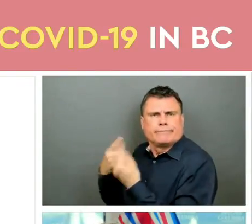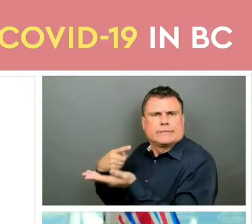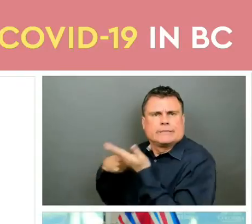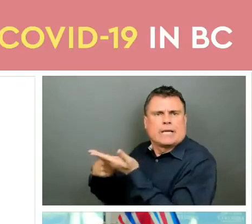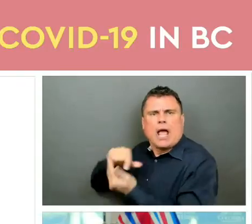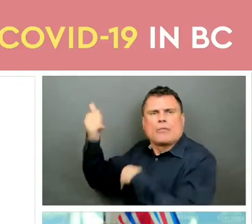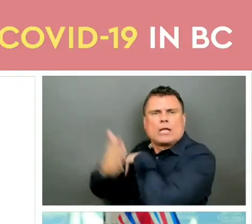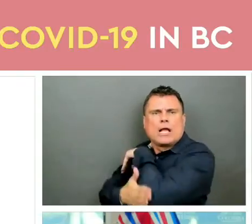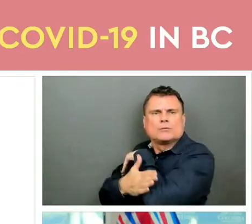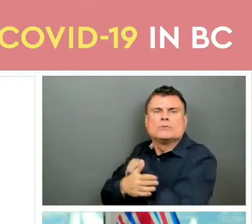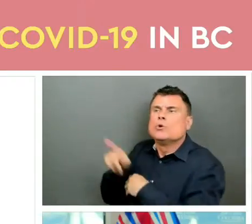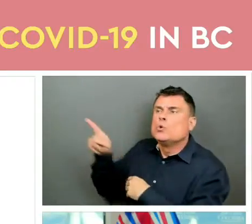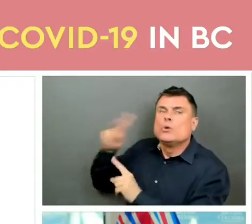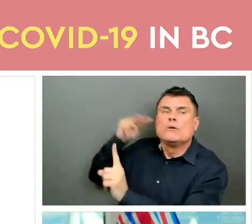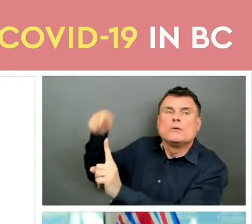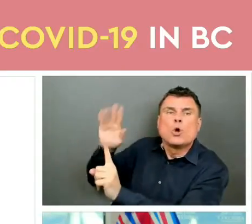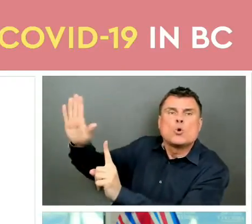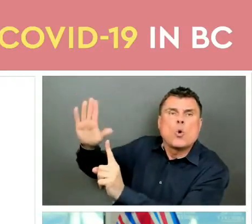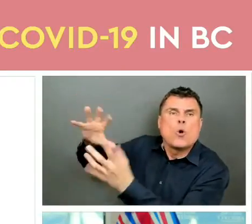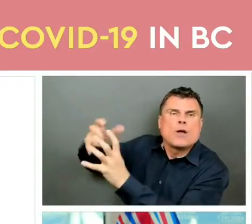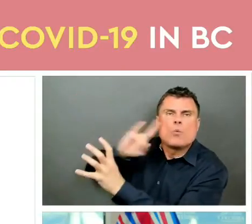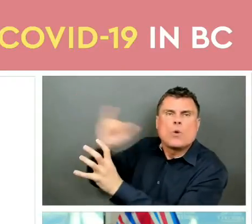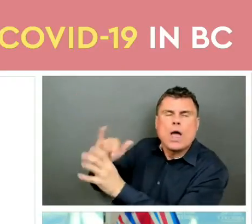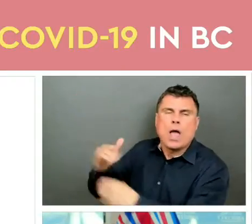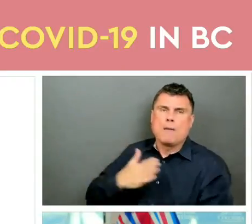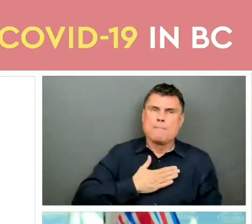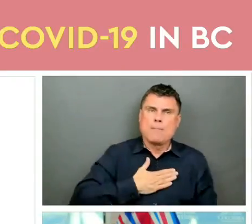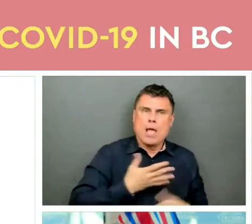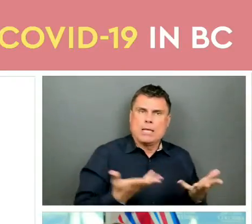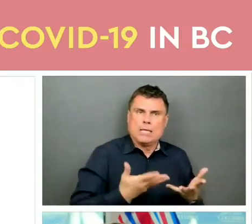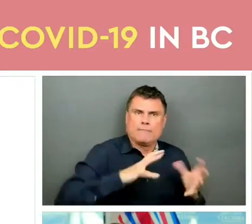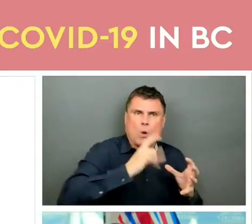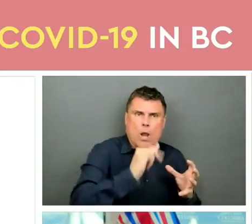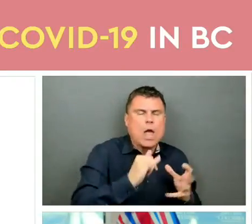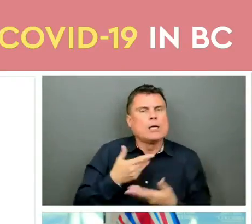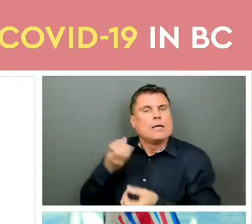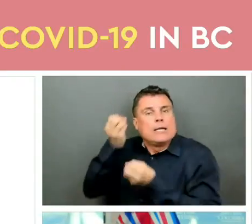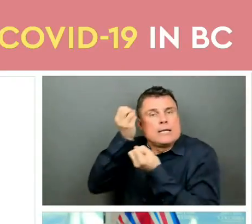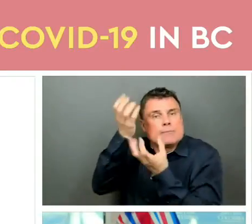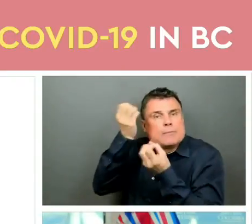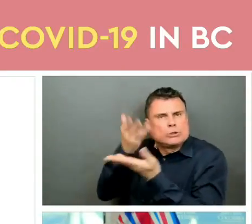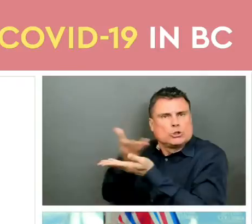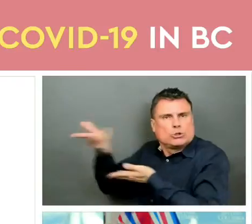the variants that they are seeing. I will also say it is really important to know